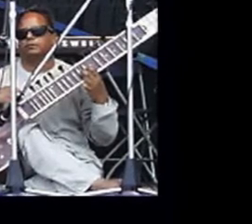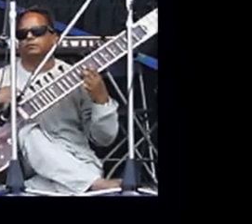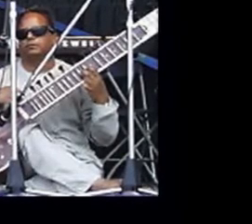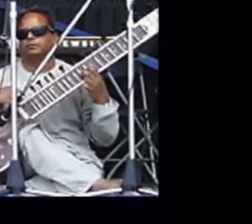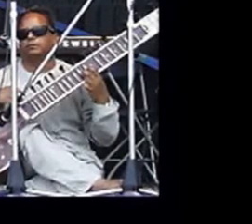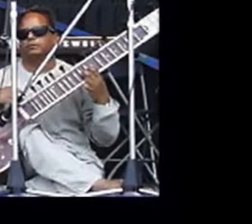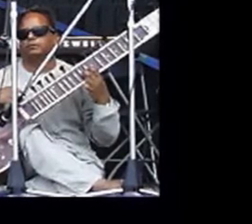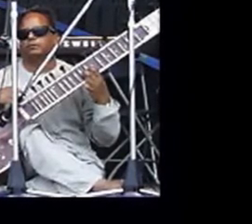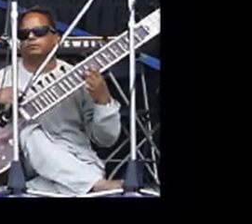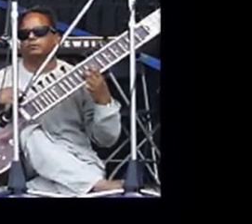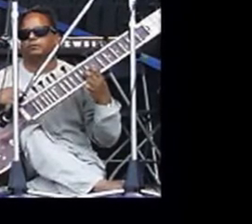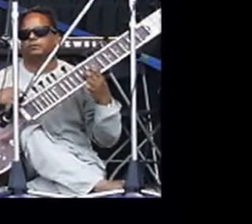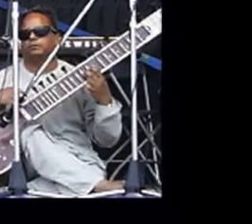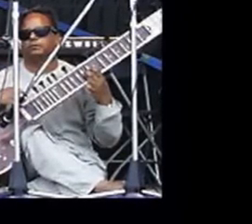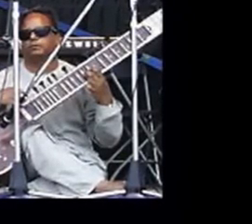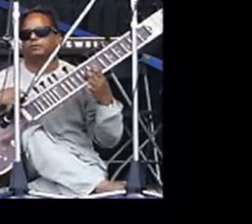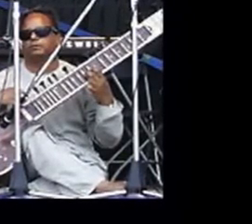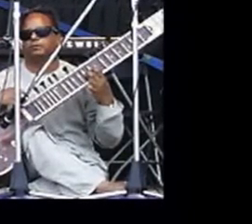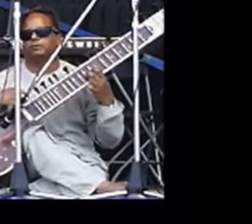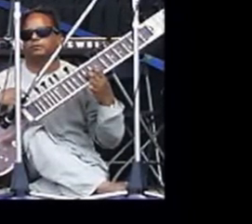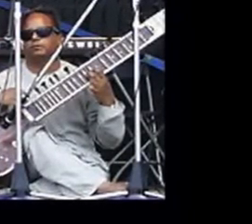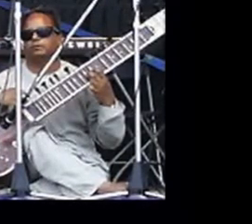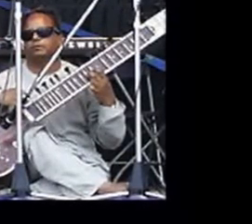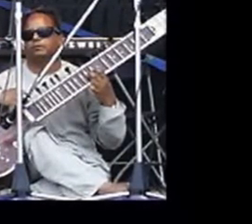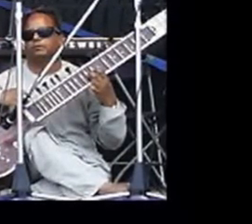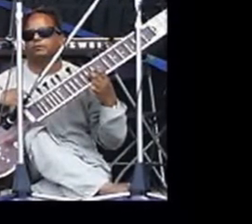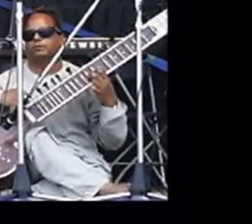and the 2001 Leeds Independence Festivals.